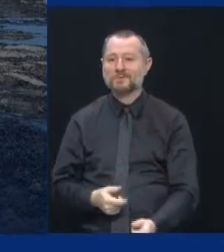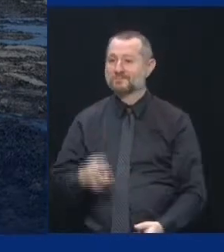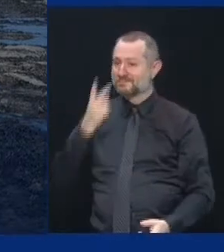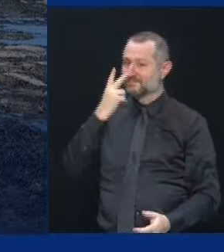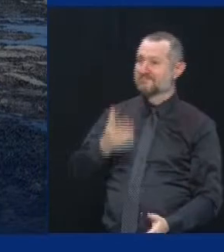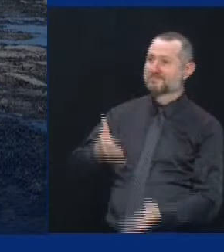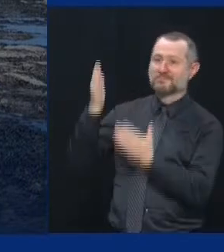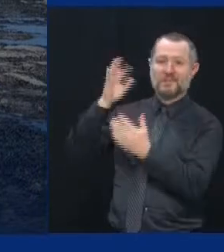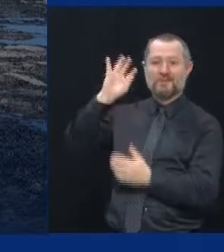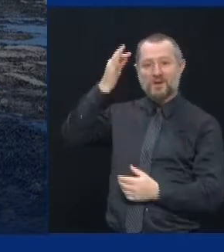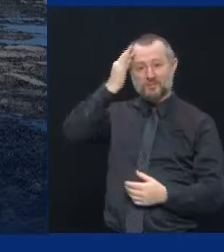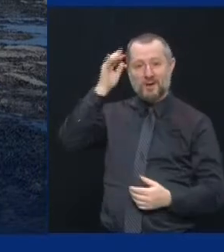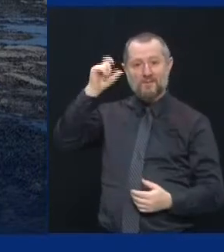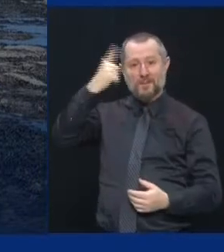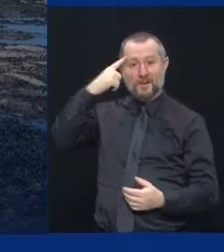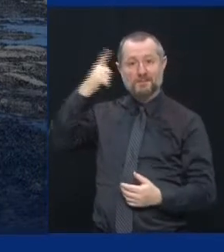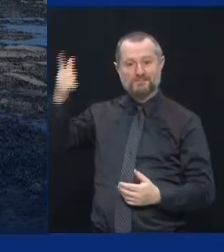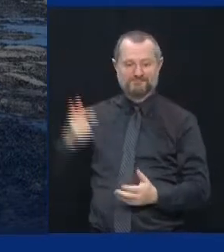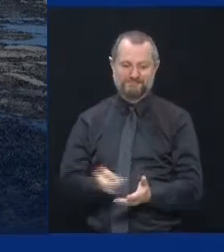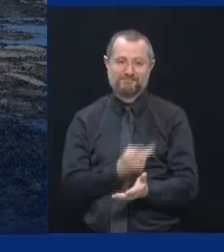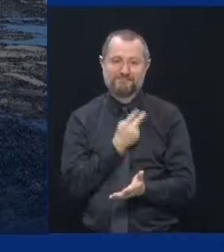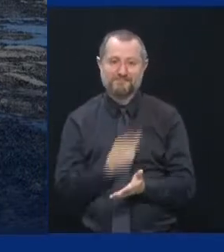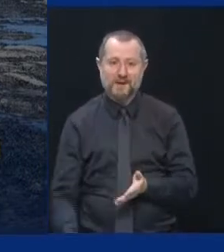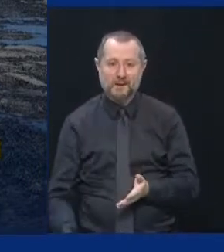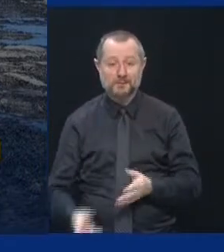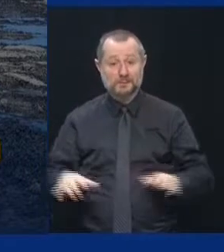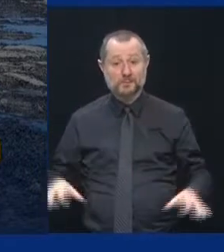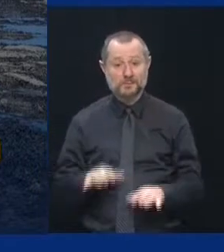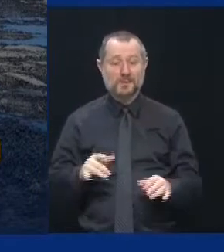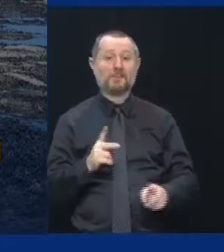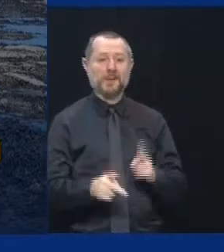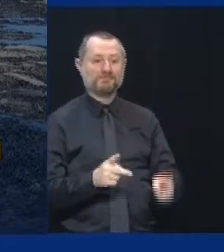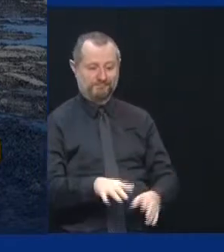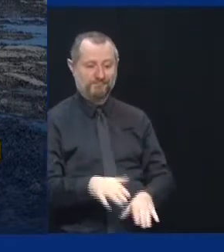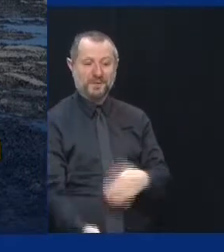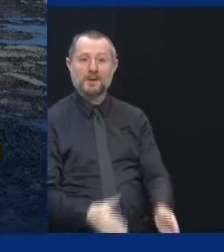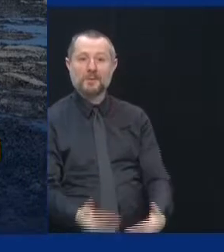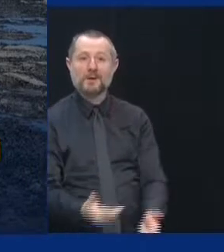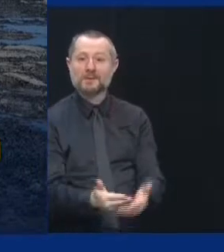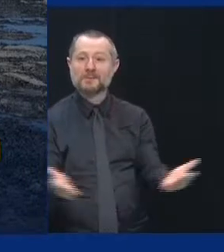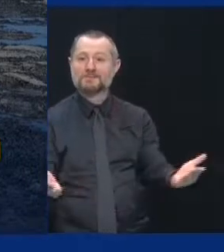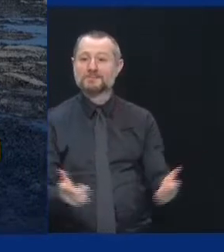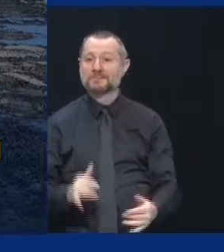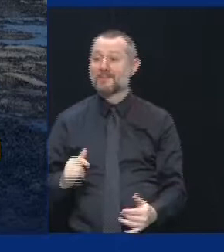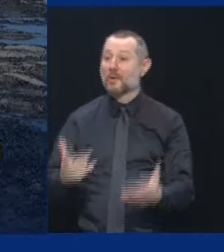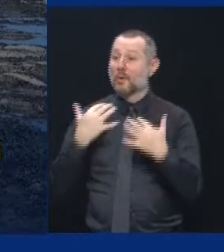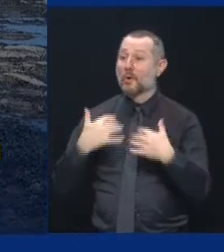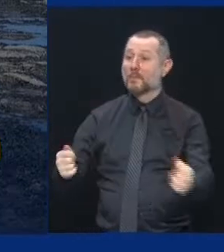IT EXPOSED INCOMPETENCE IN GOVERNMENT BECAUSE GOVERNMENT HAD TO ACTUALLY PERFORM AND WHEN THE FEDERAL GOVERNMENT, FOR EXAMPLE, FAILS TO PERFORM,